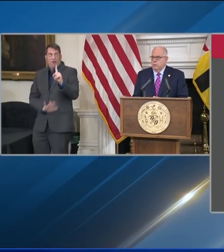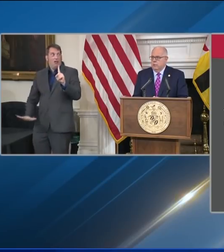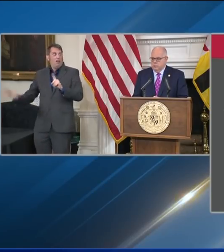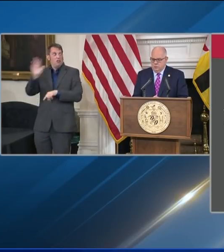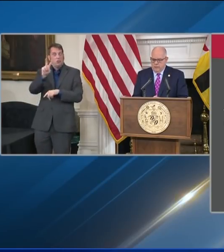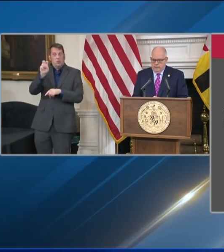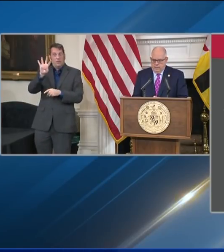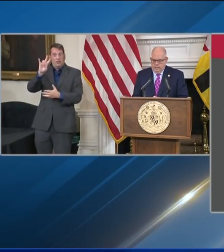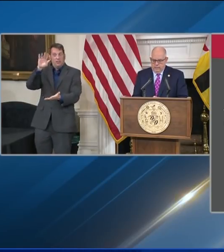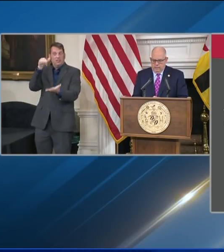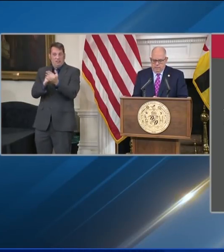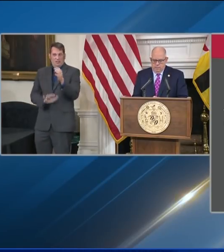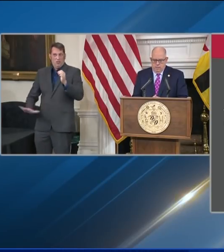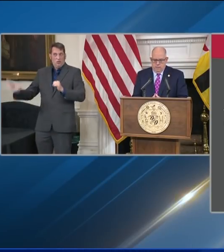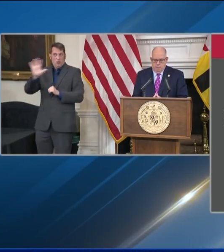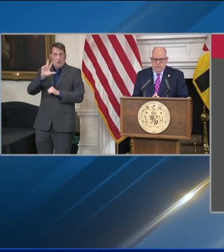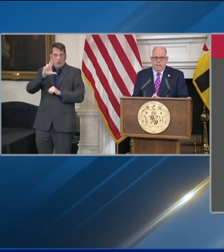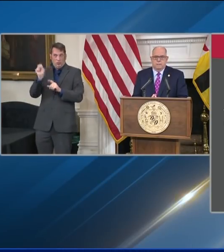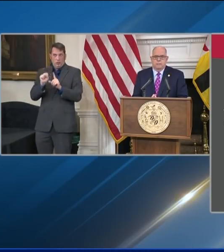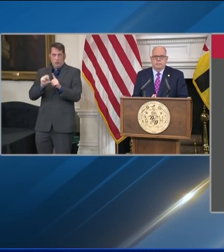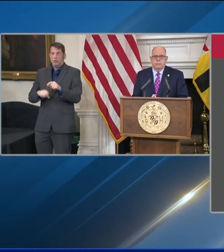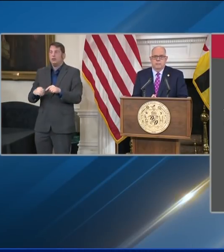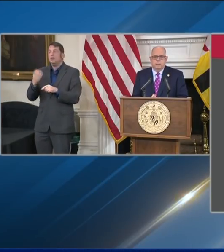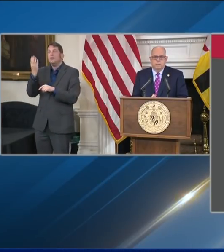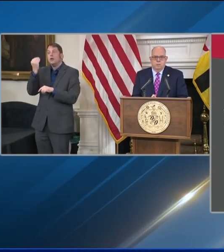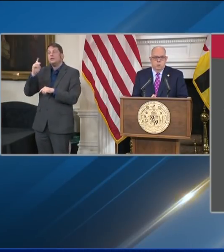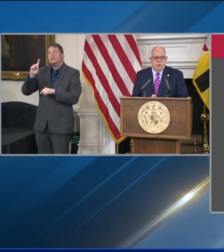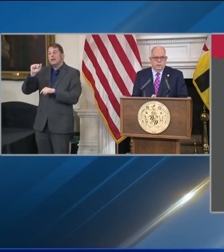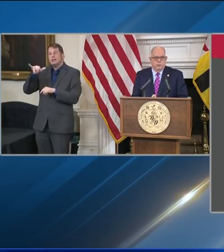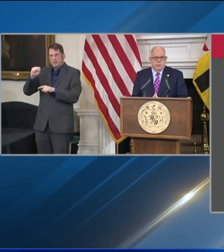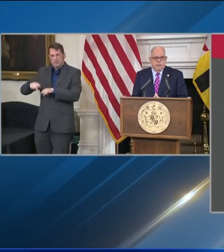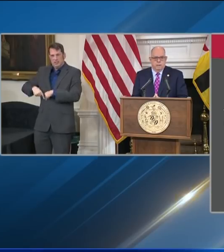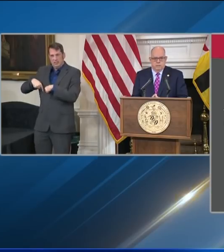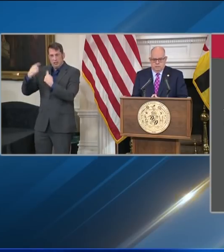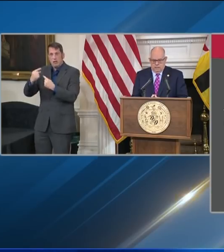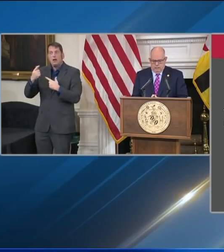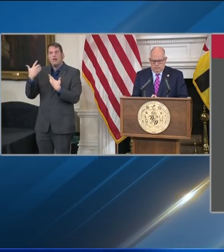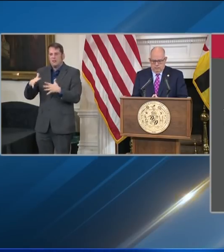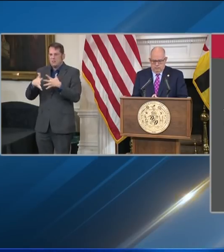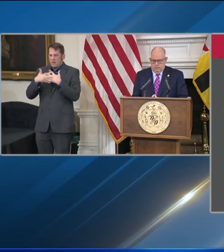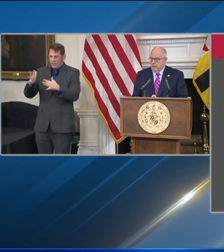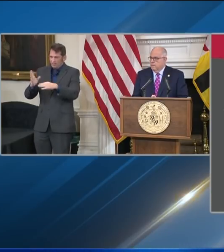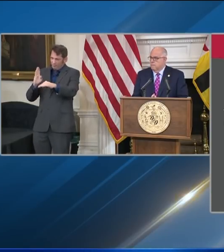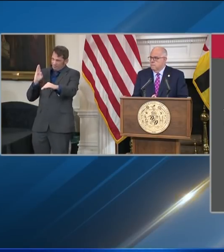THERE WERE A HUNDRED FORTY NINE THOUSAND CASES ACROSS THE U.S.